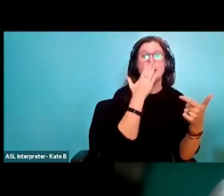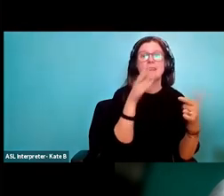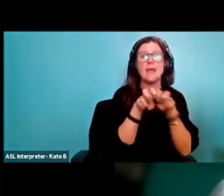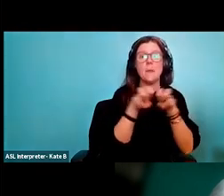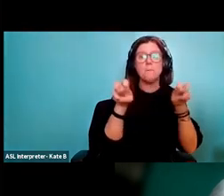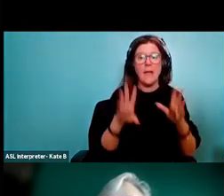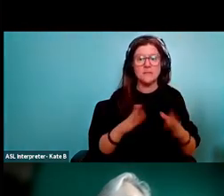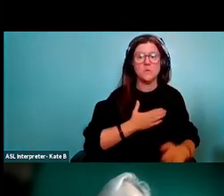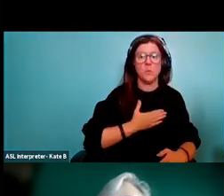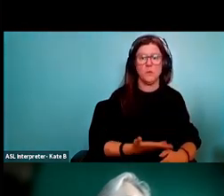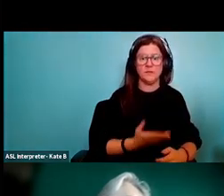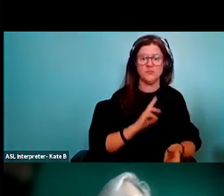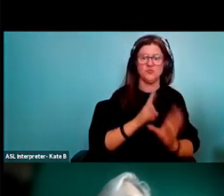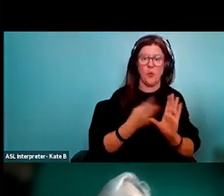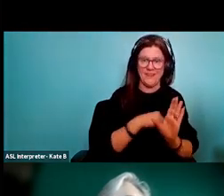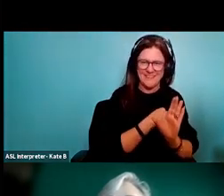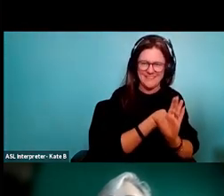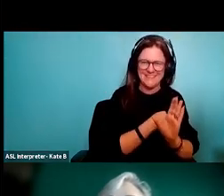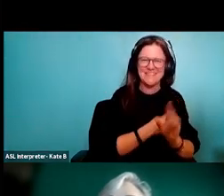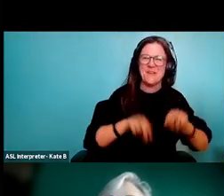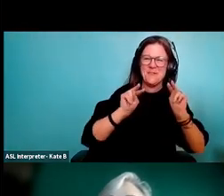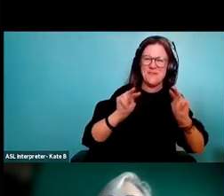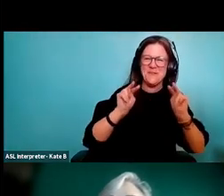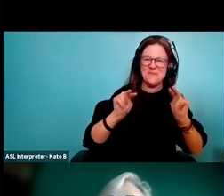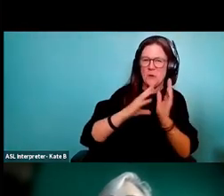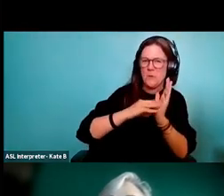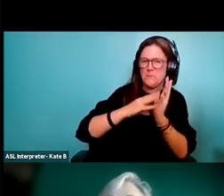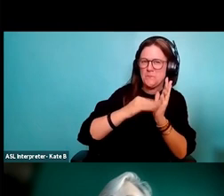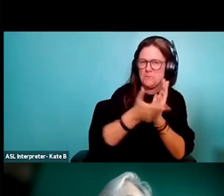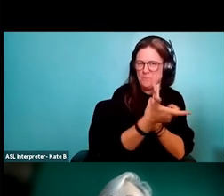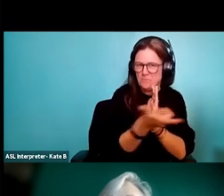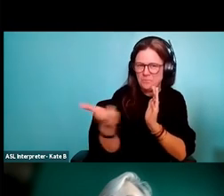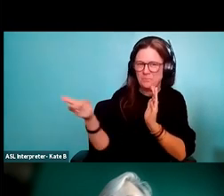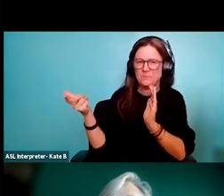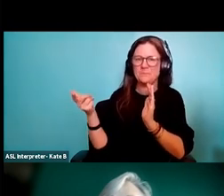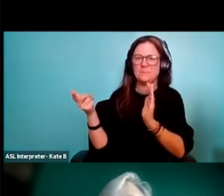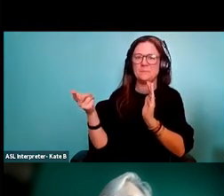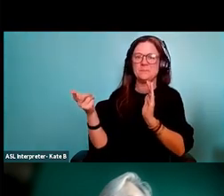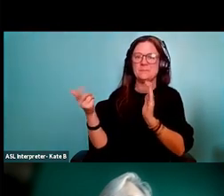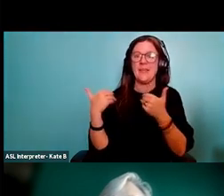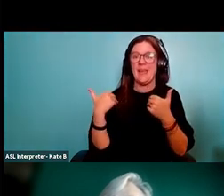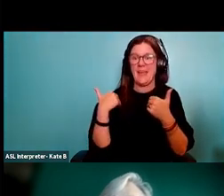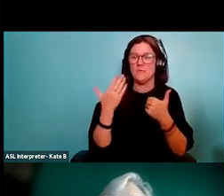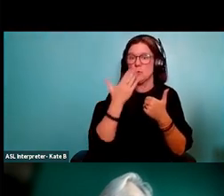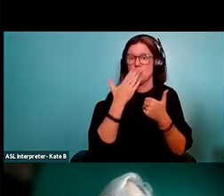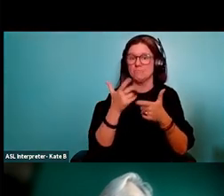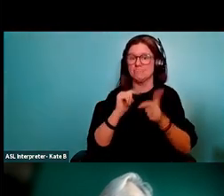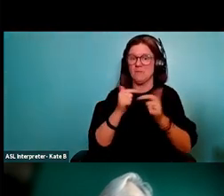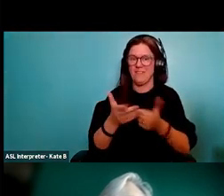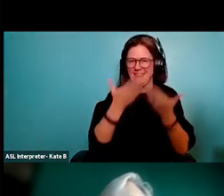here today, and we are looking forward to learning from you and having conversations with you. Thank you for being here.